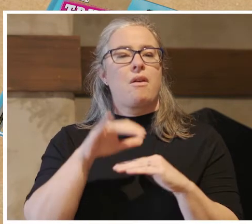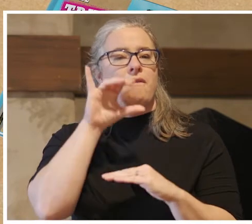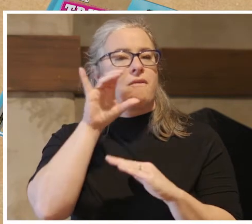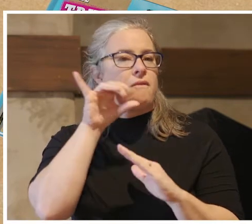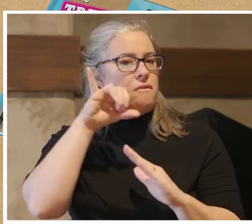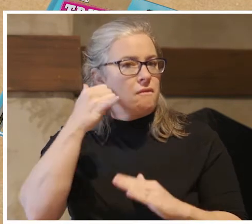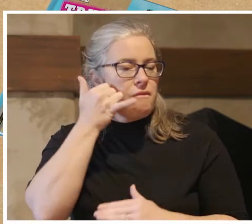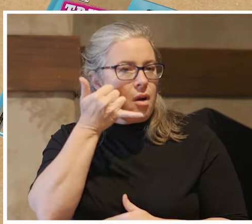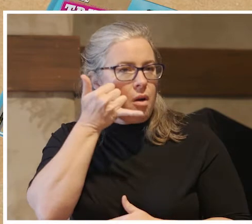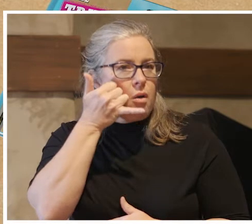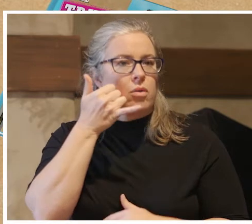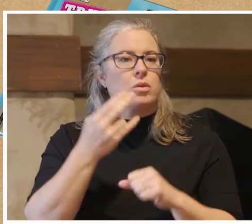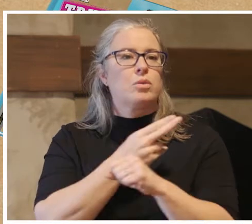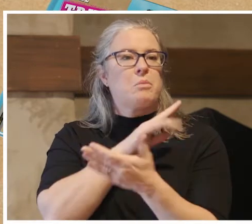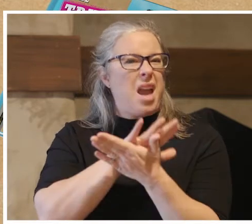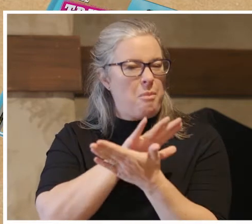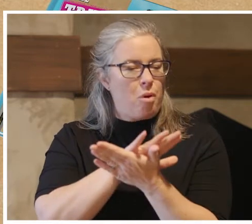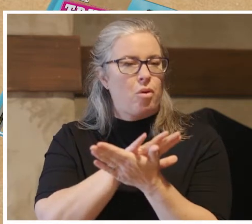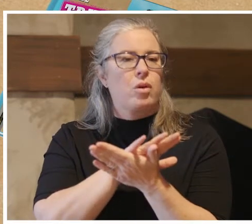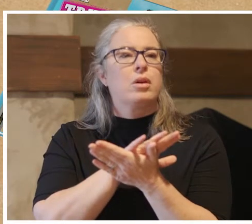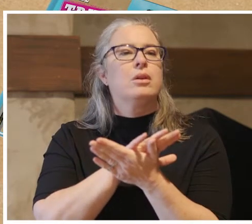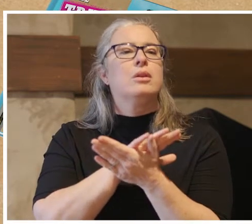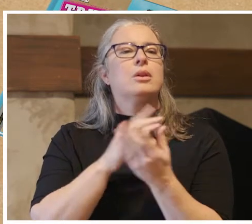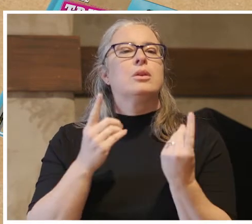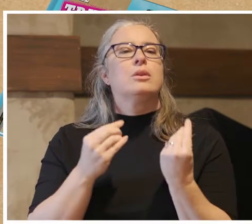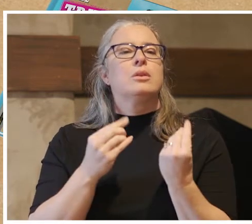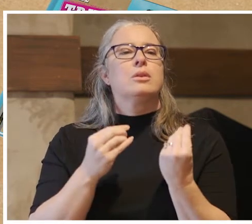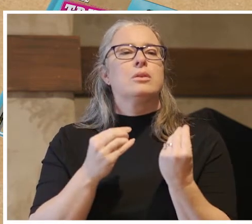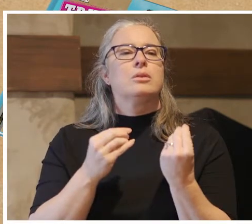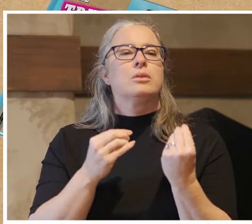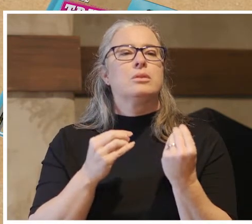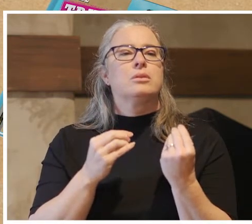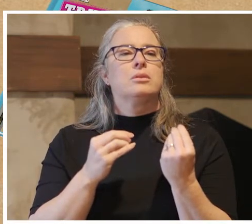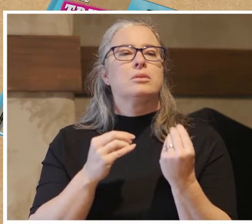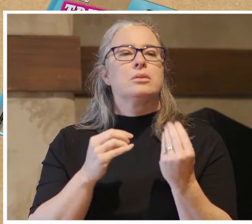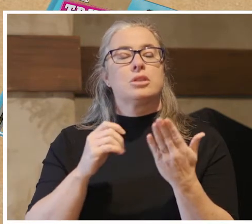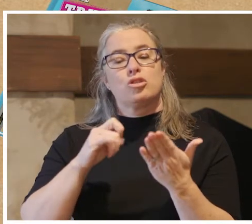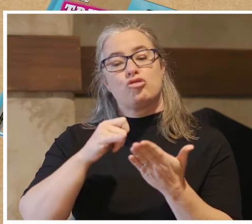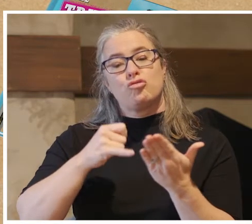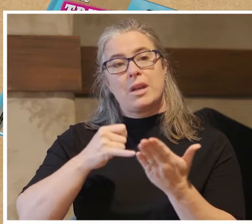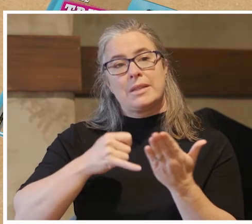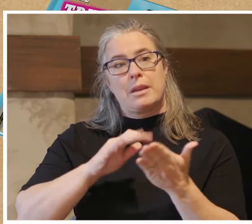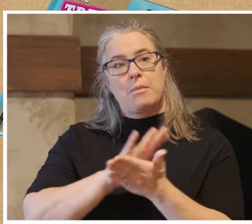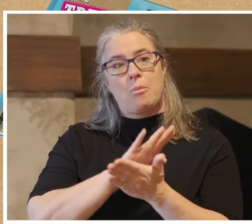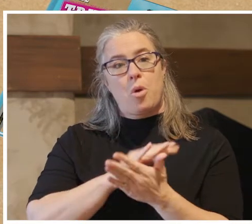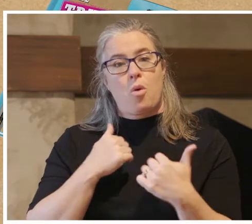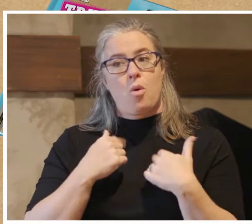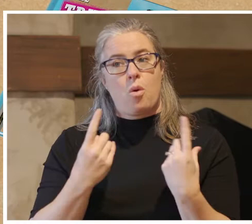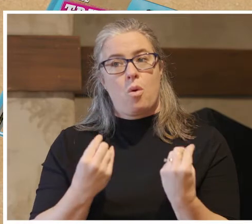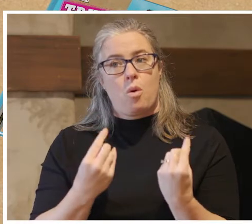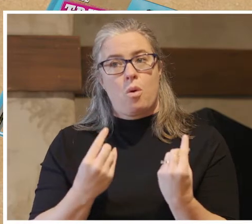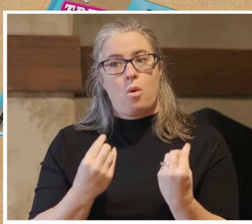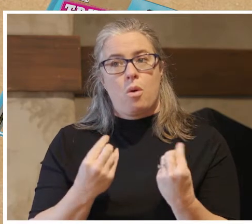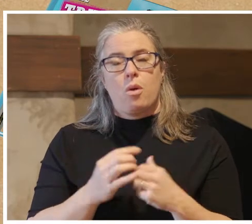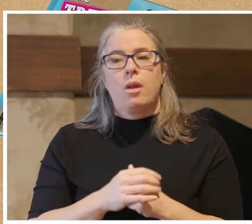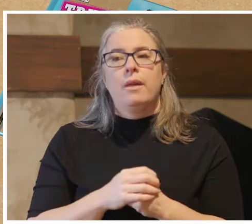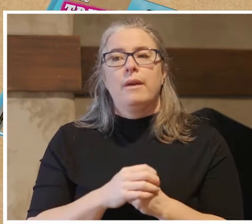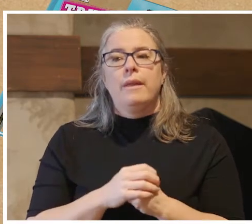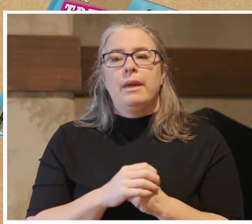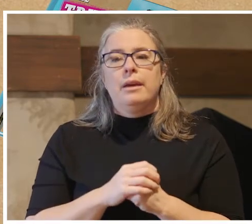now if you're following along using paper, what you're gonna wanna do is take a piece of tracing paper. And what I'm gonna do is I'm gonna